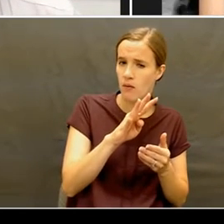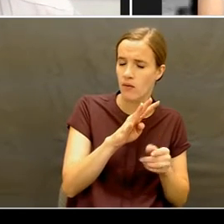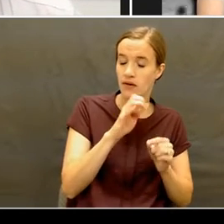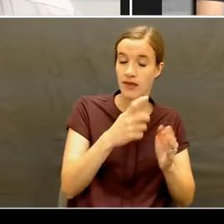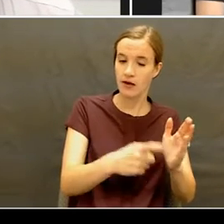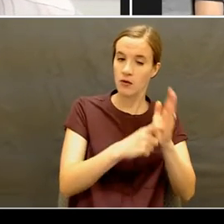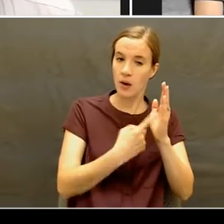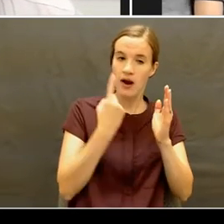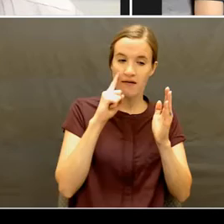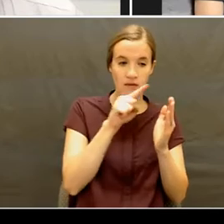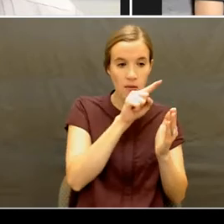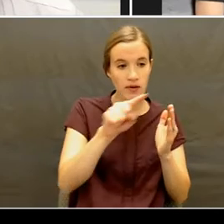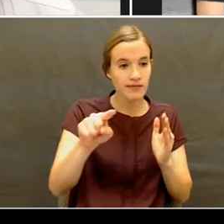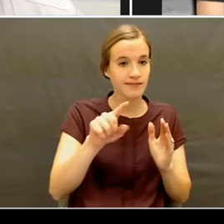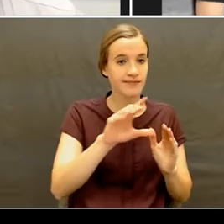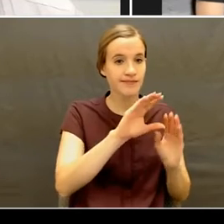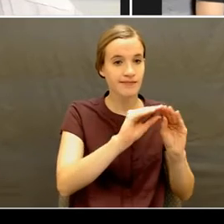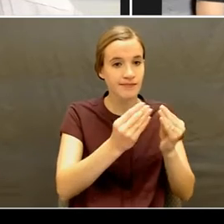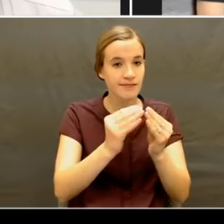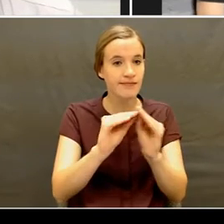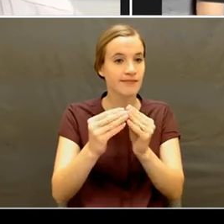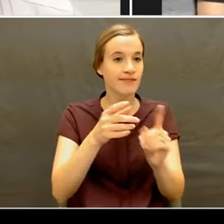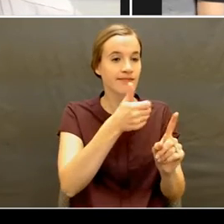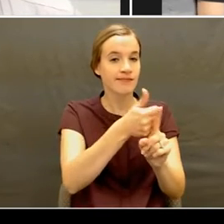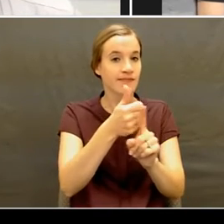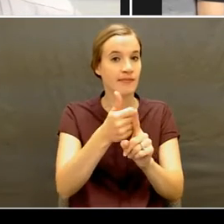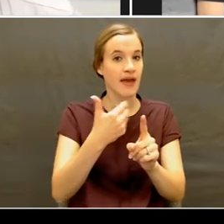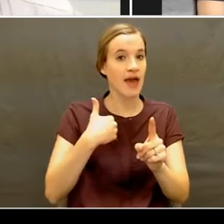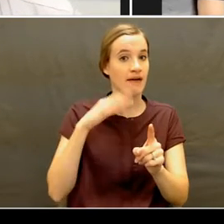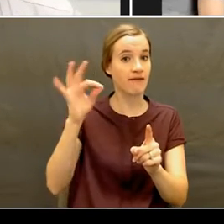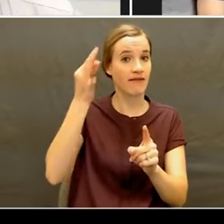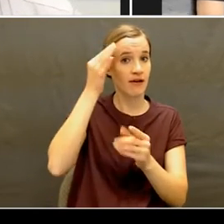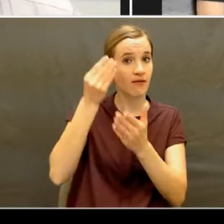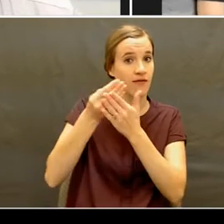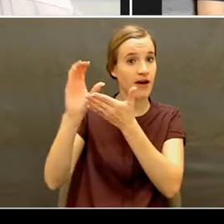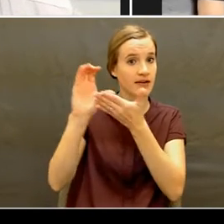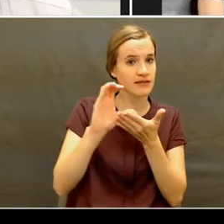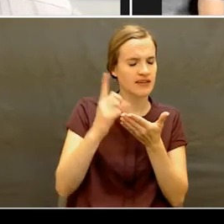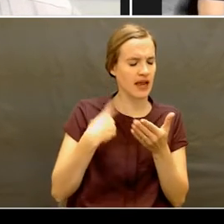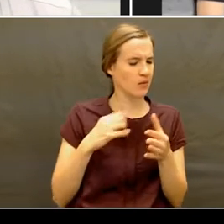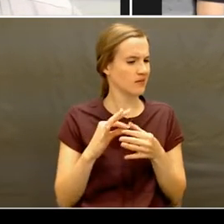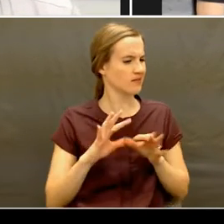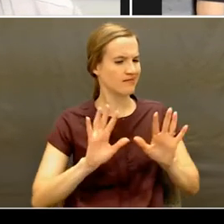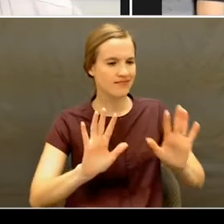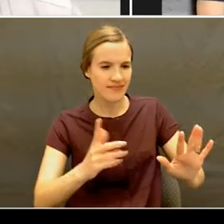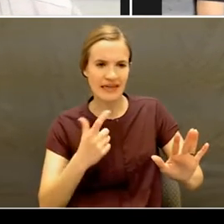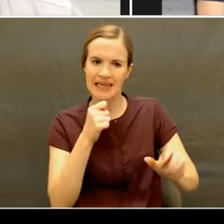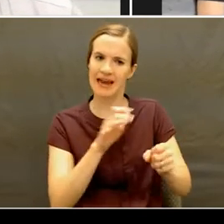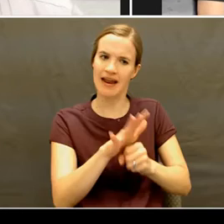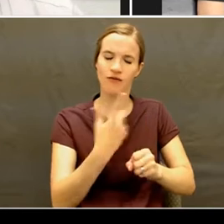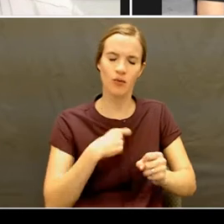Rehabilitation Act, and we said we wanted more and some things happened. So, our first, actually, I